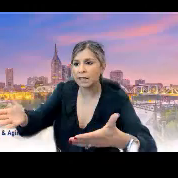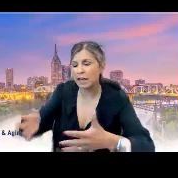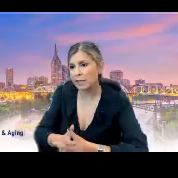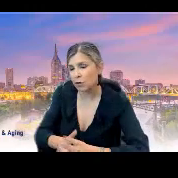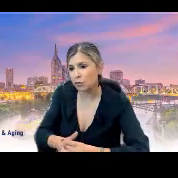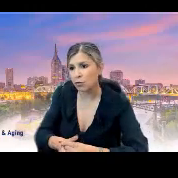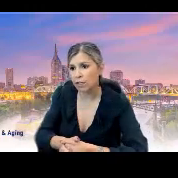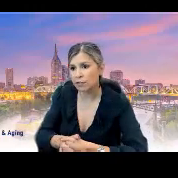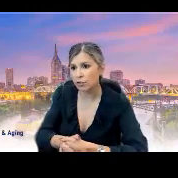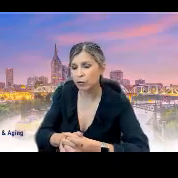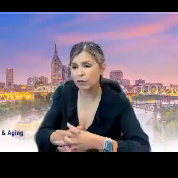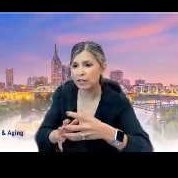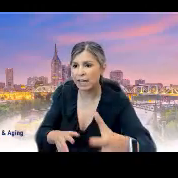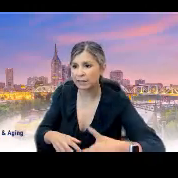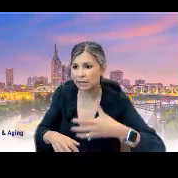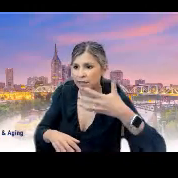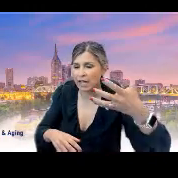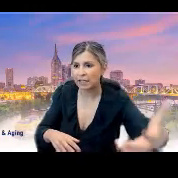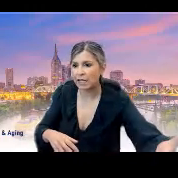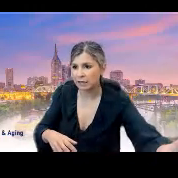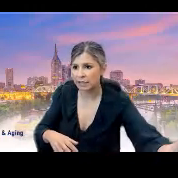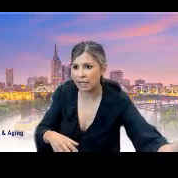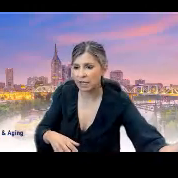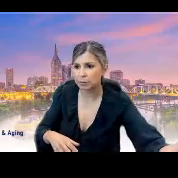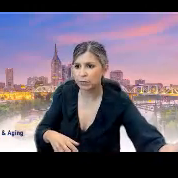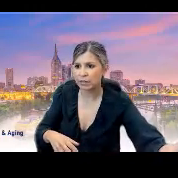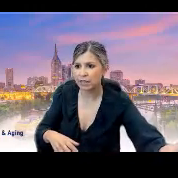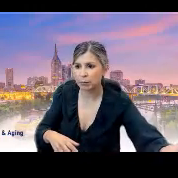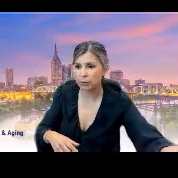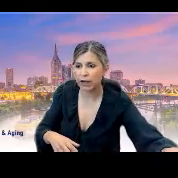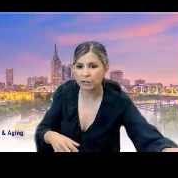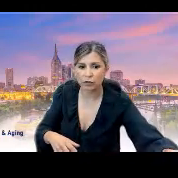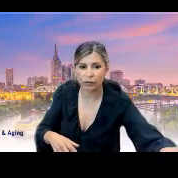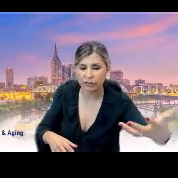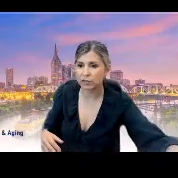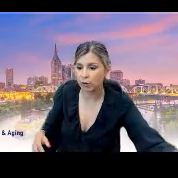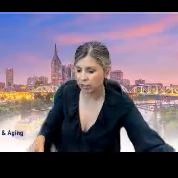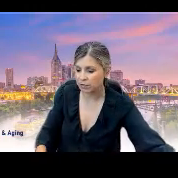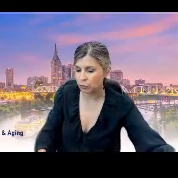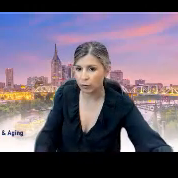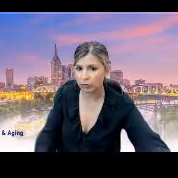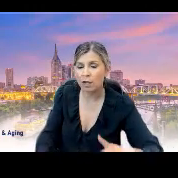And then they go to our consumers and that's and, and and they they provide the services to our consumers.